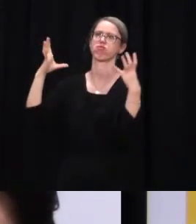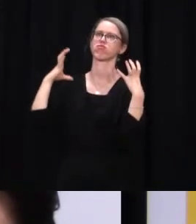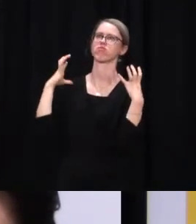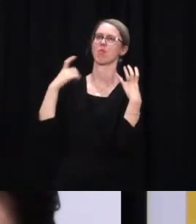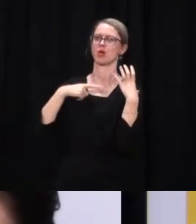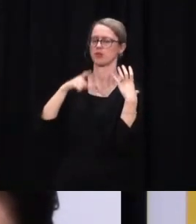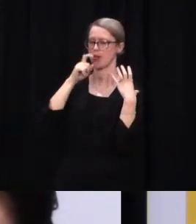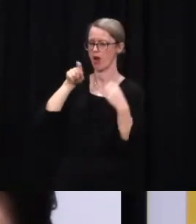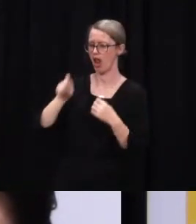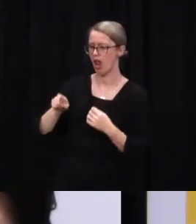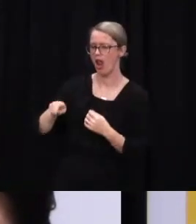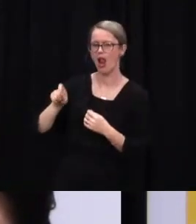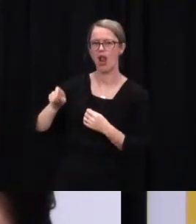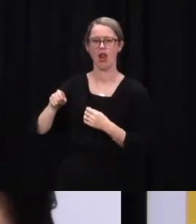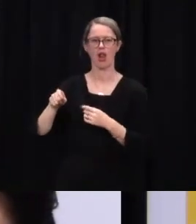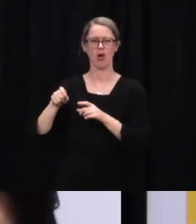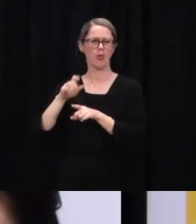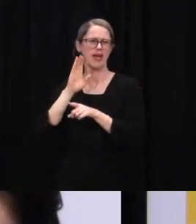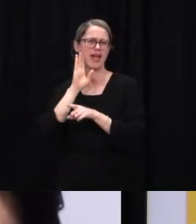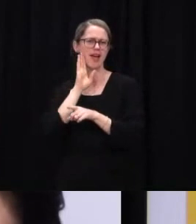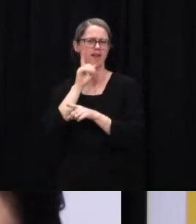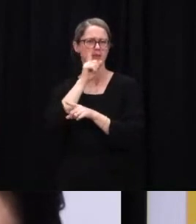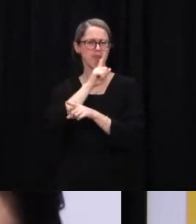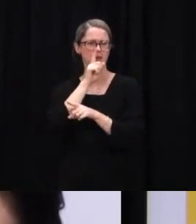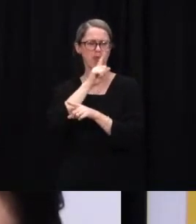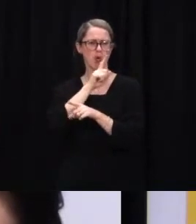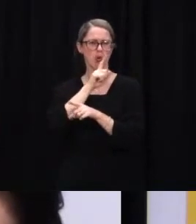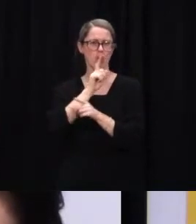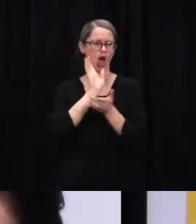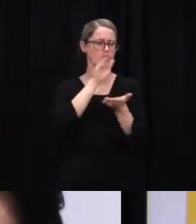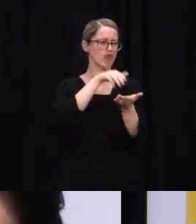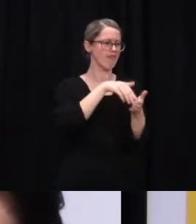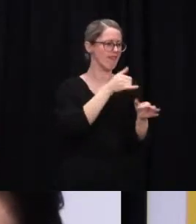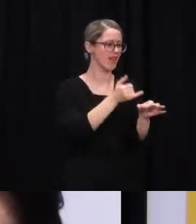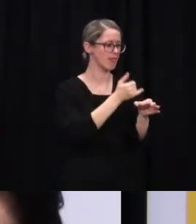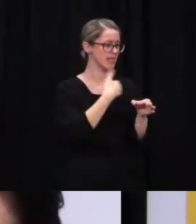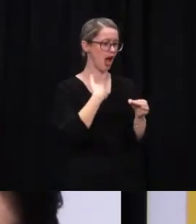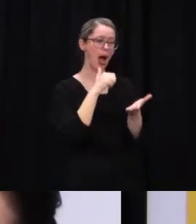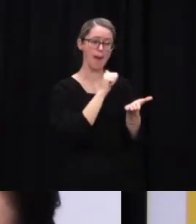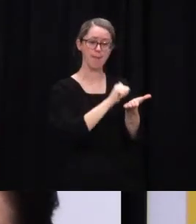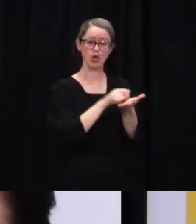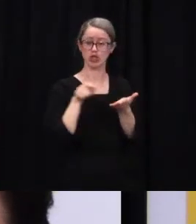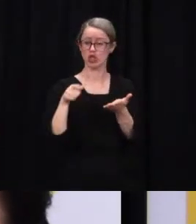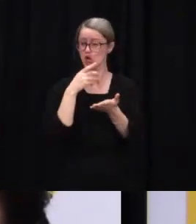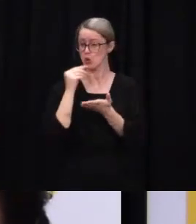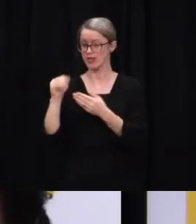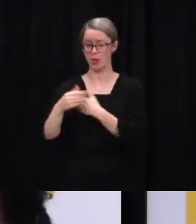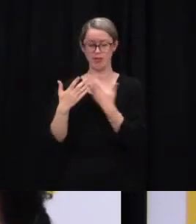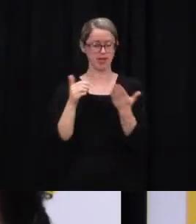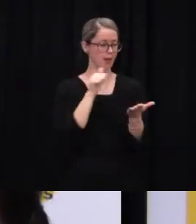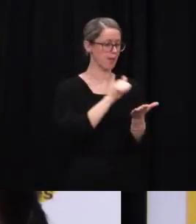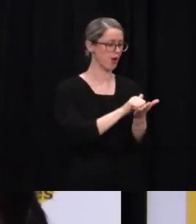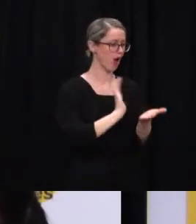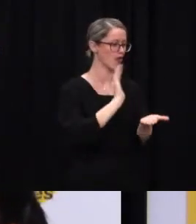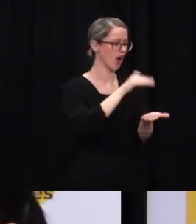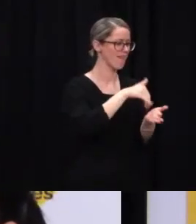did it mean it but we always do